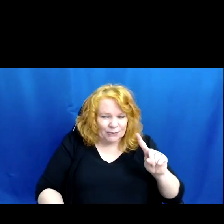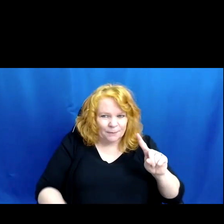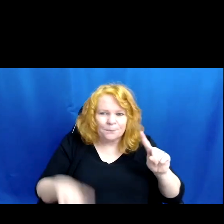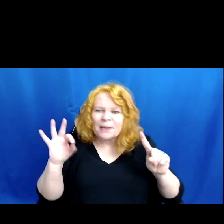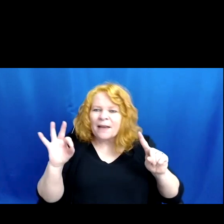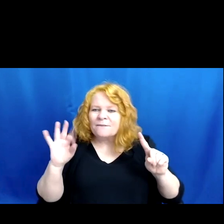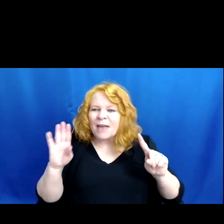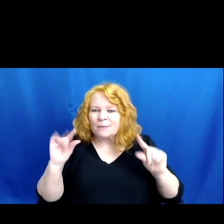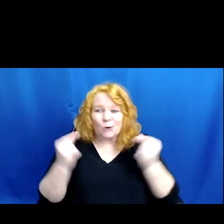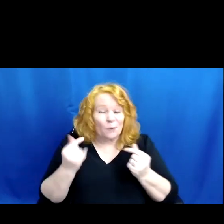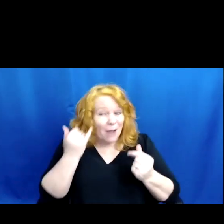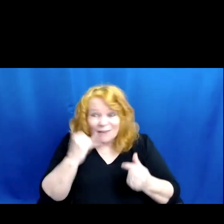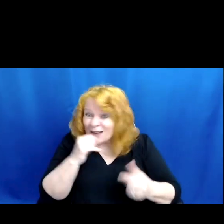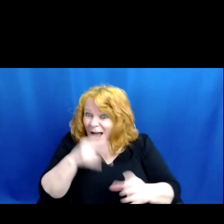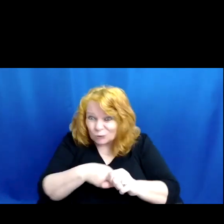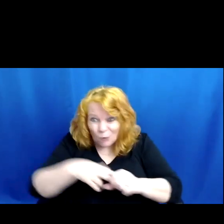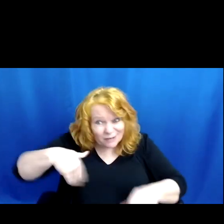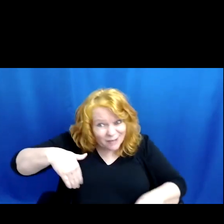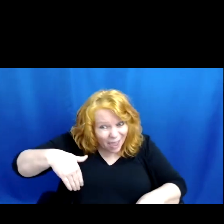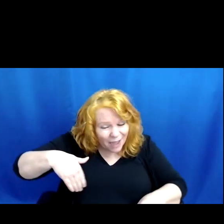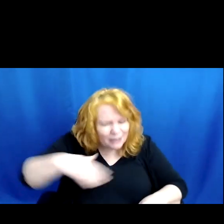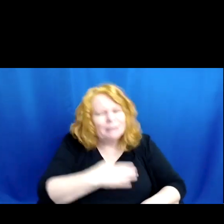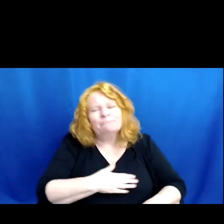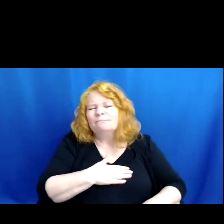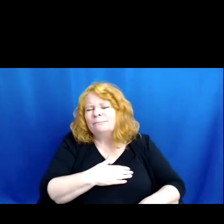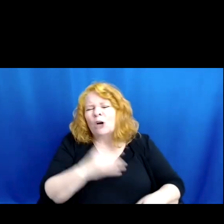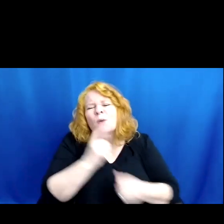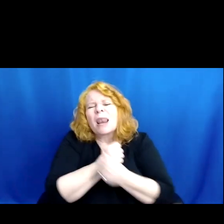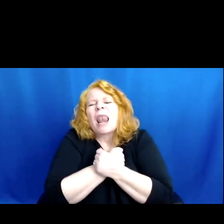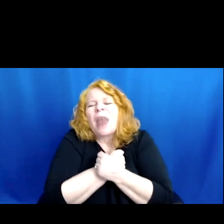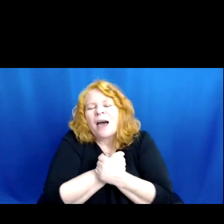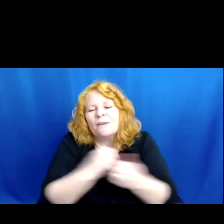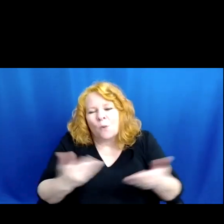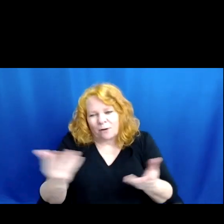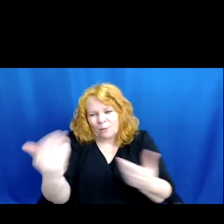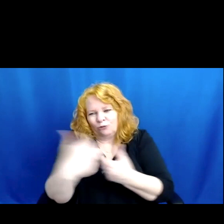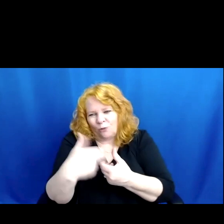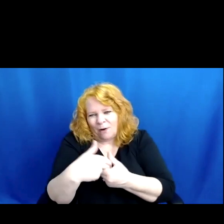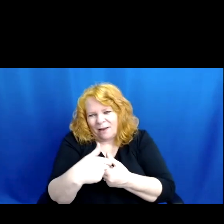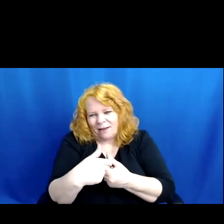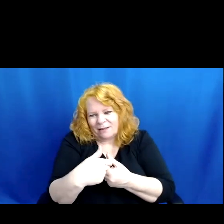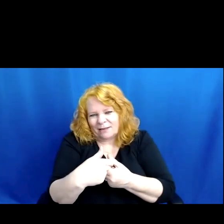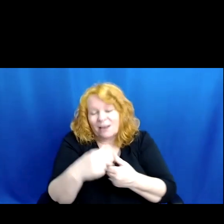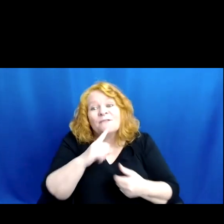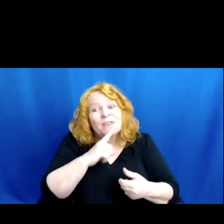If you are not a member we would absolutely love and welcome you to join us. You are warmly welcomed to join the group.